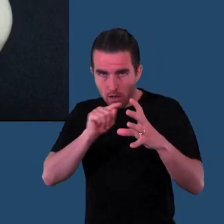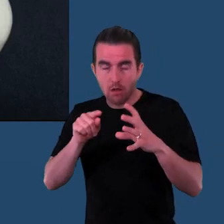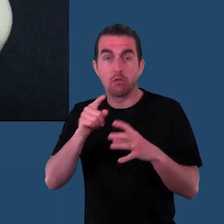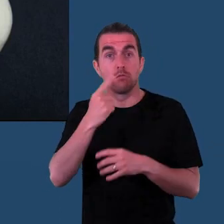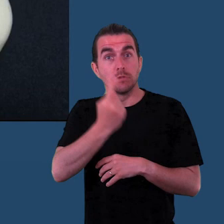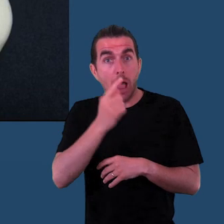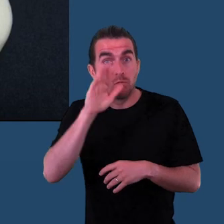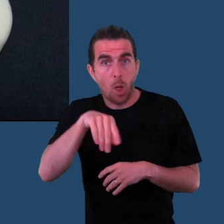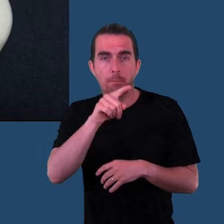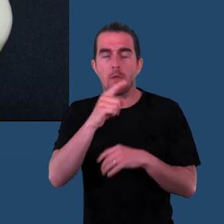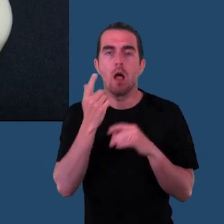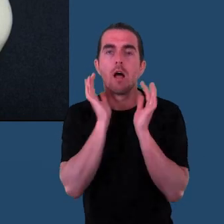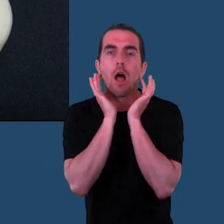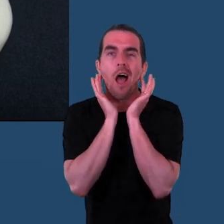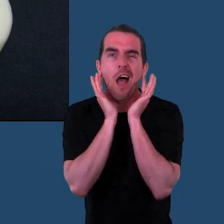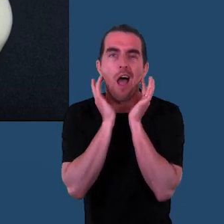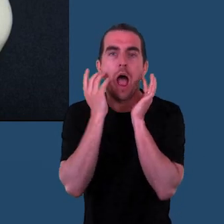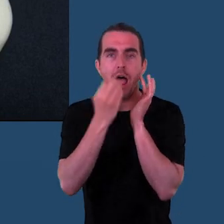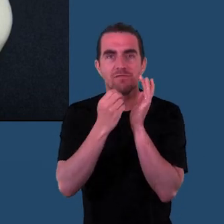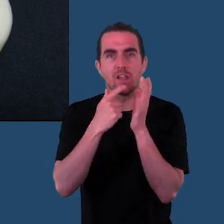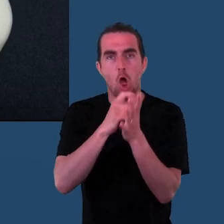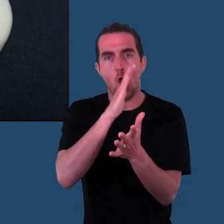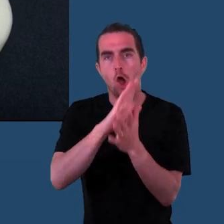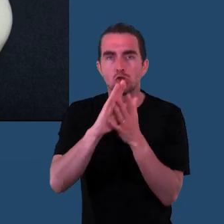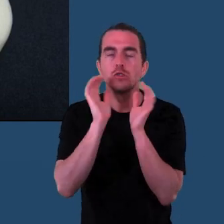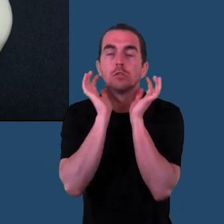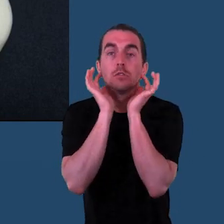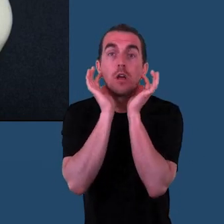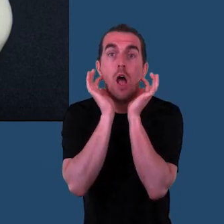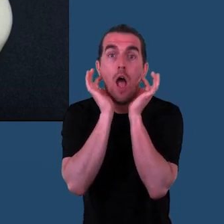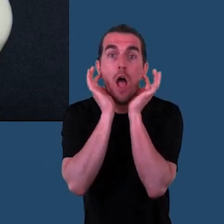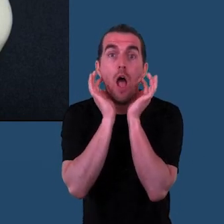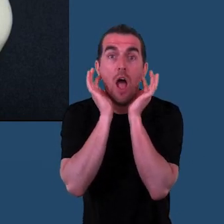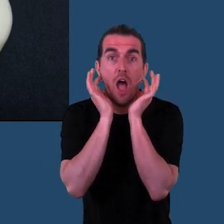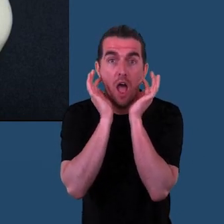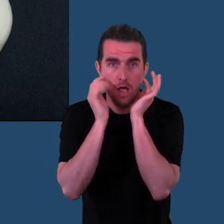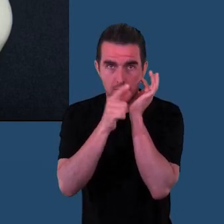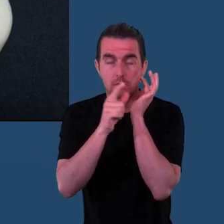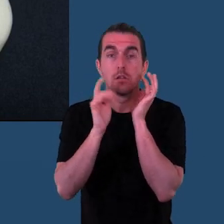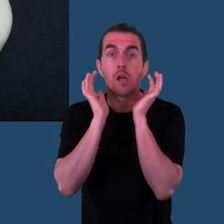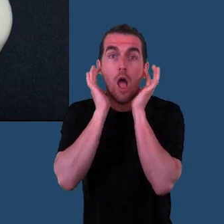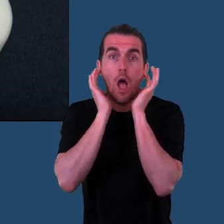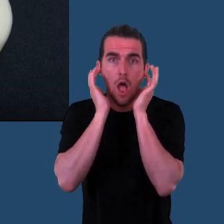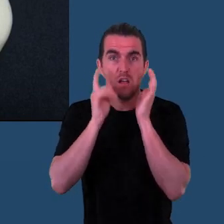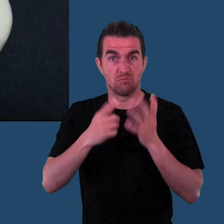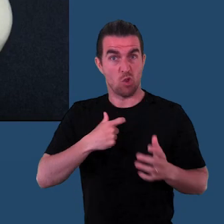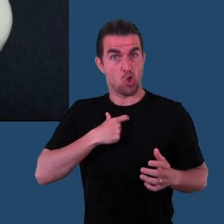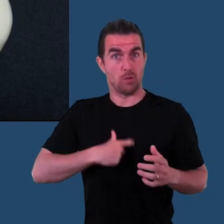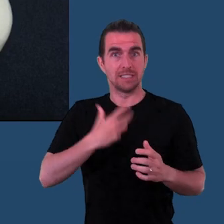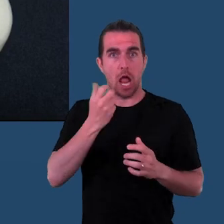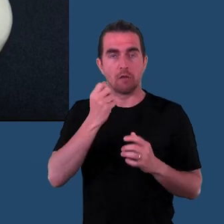you feel your cheekbones, this is the zygomatic arch. And behind it, you can see on the human skull, there's a hole.